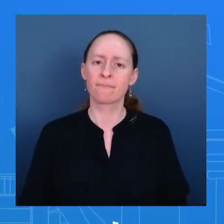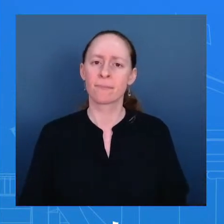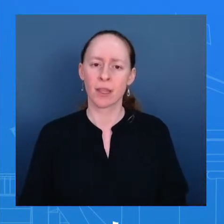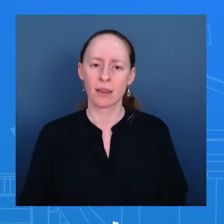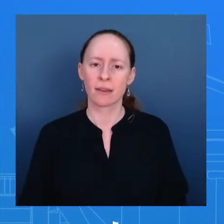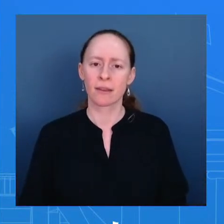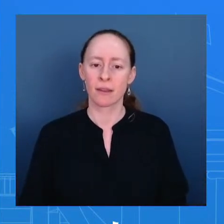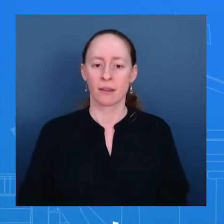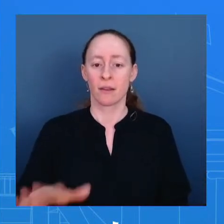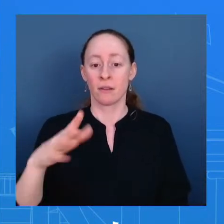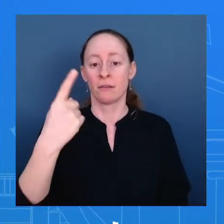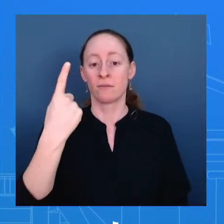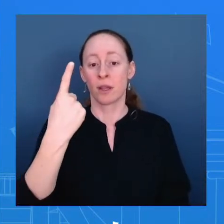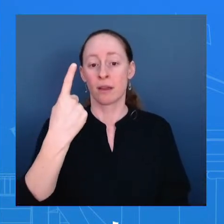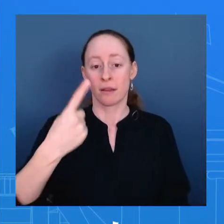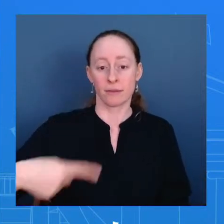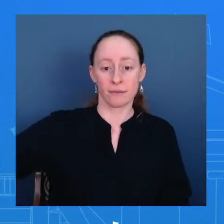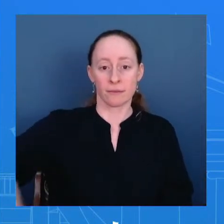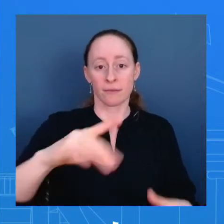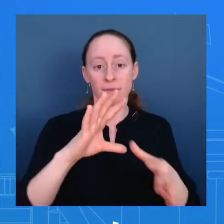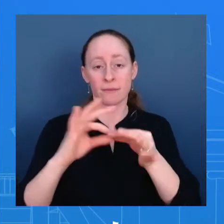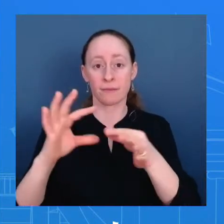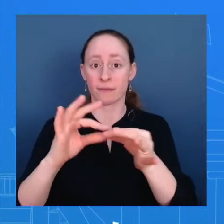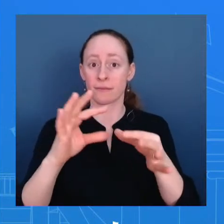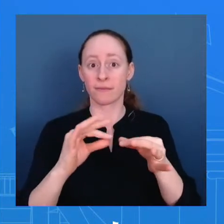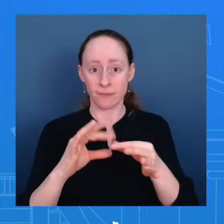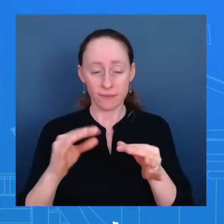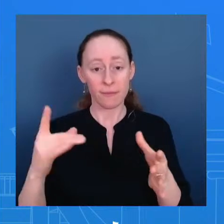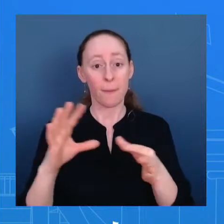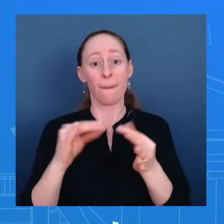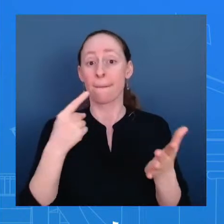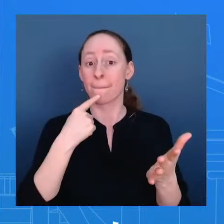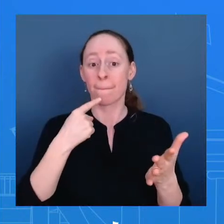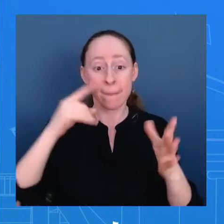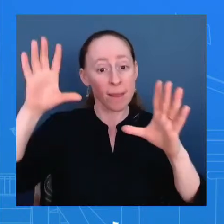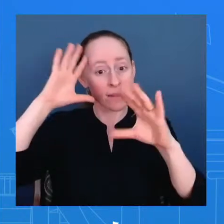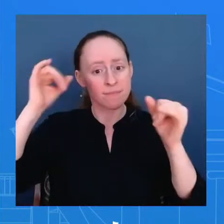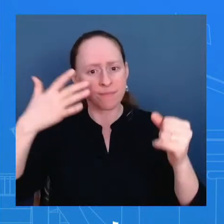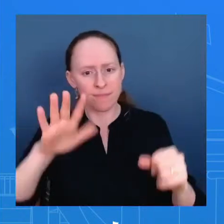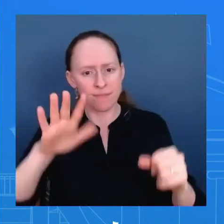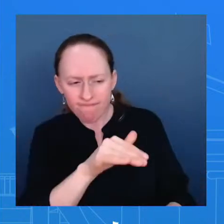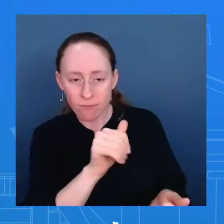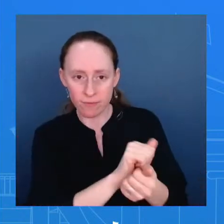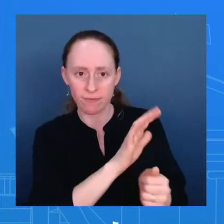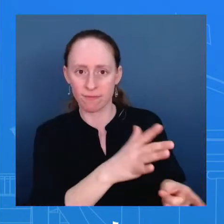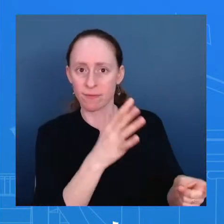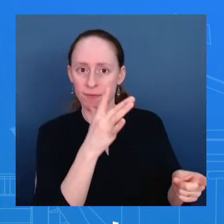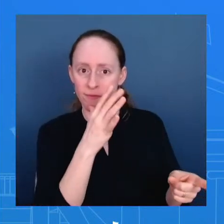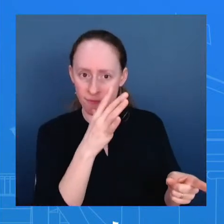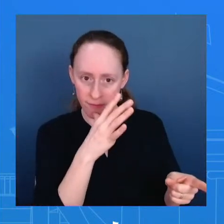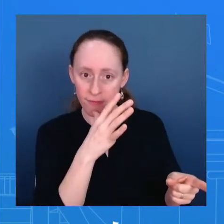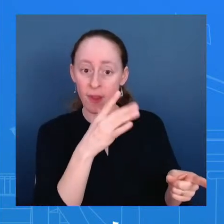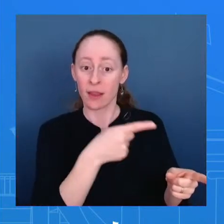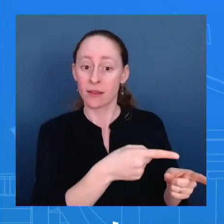the President also talked to her mother -- a 103-year-old litigant as well, by phone.